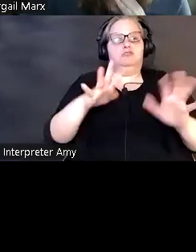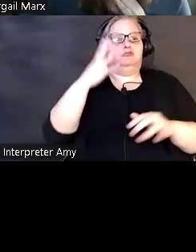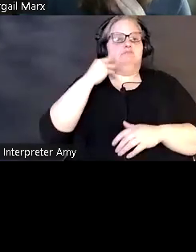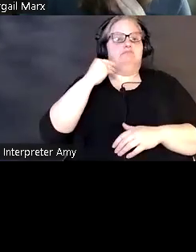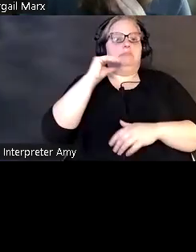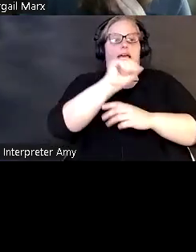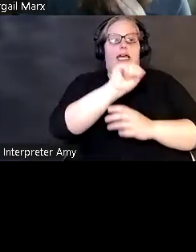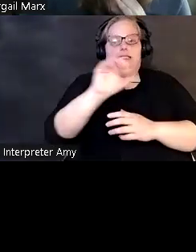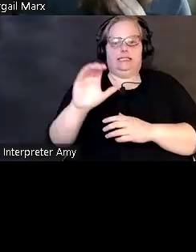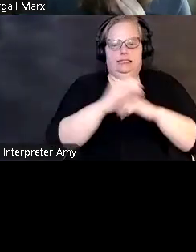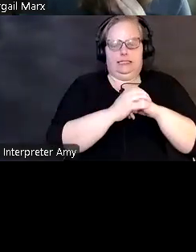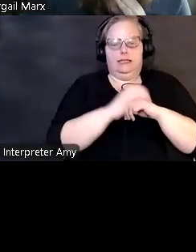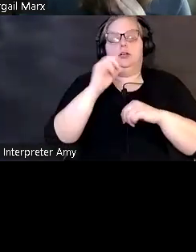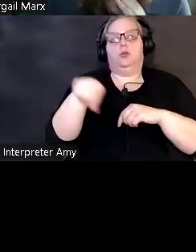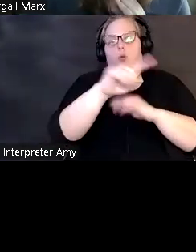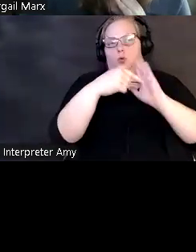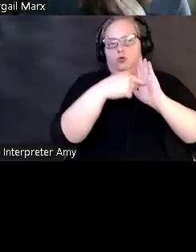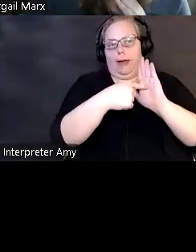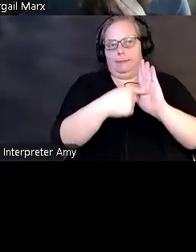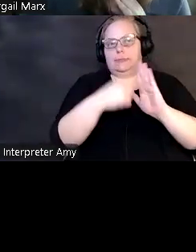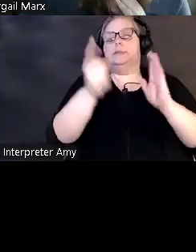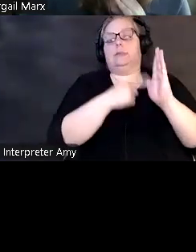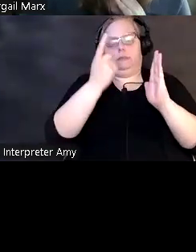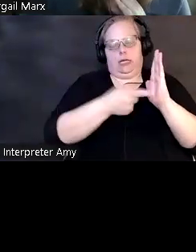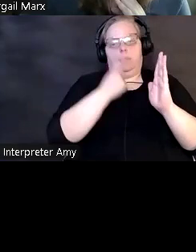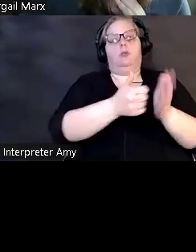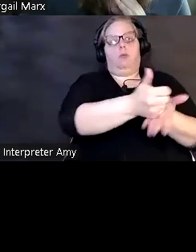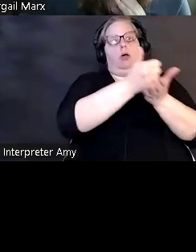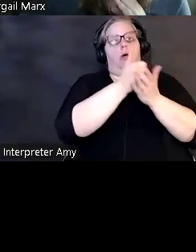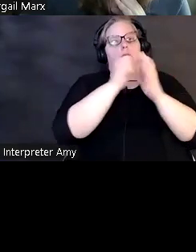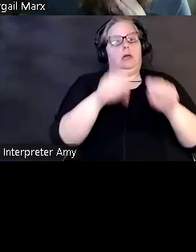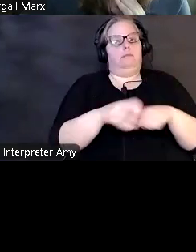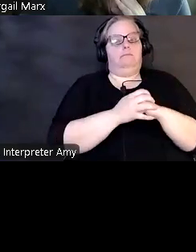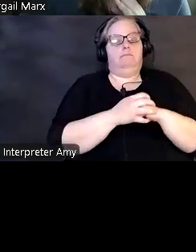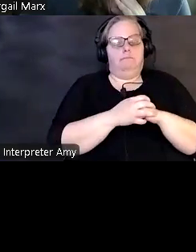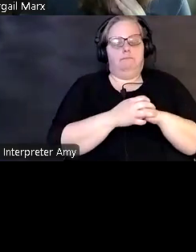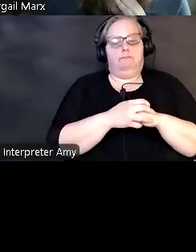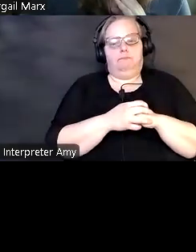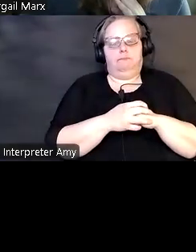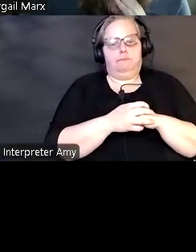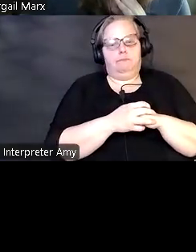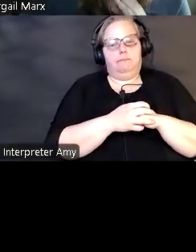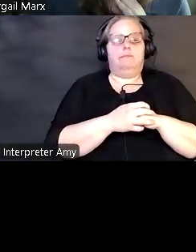So those reps sometimes can be helpful. I would say our biggest clinic in the State